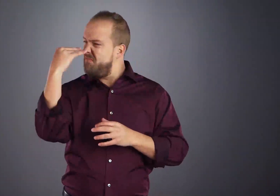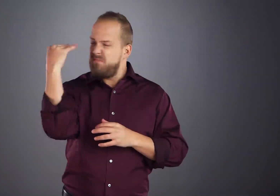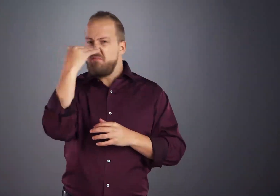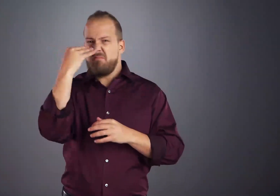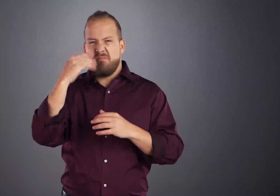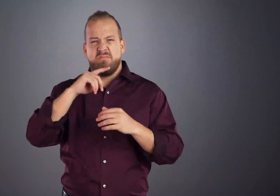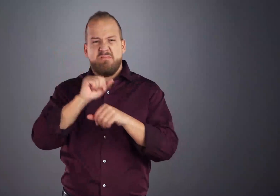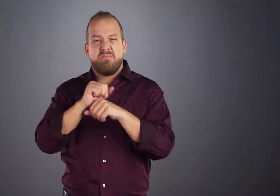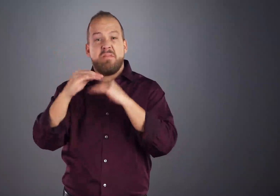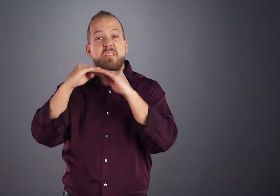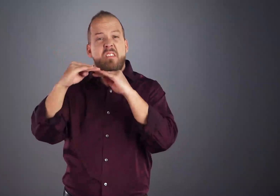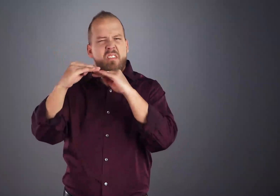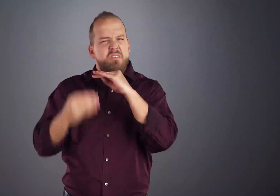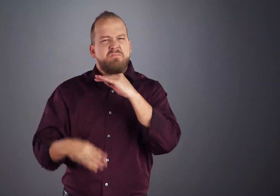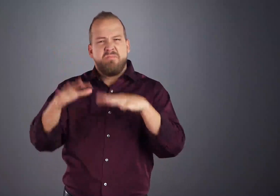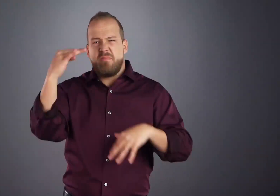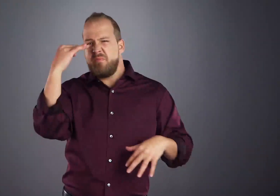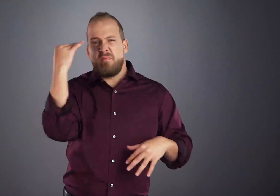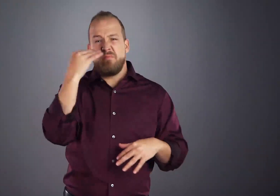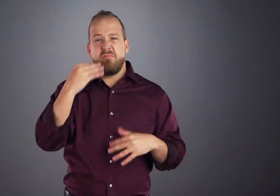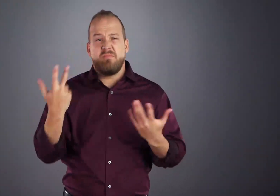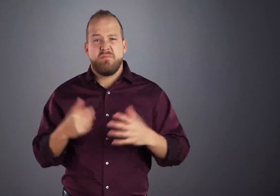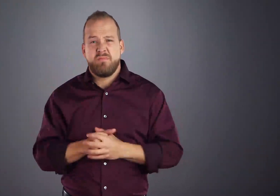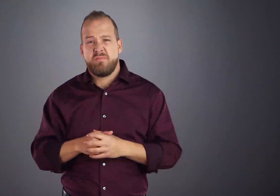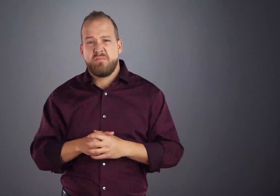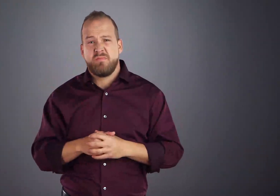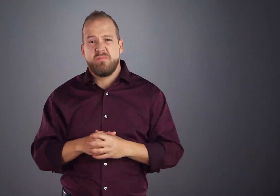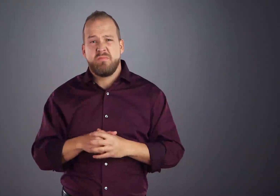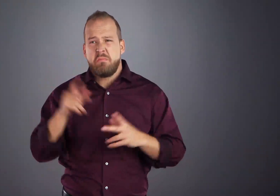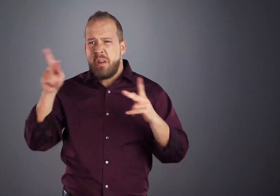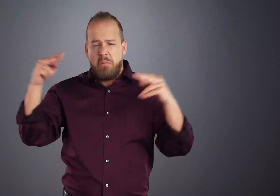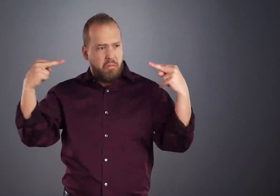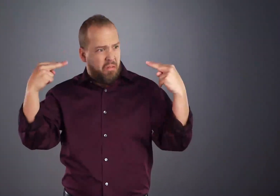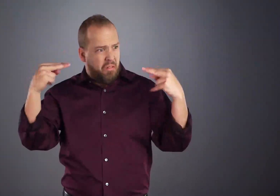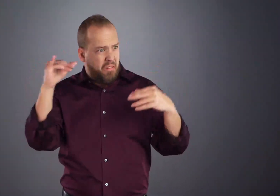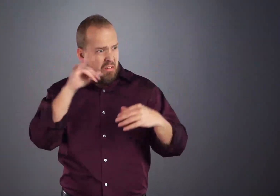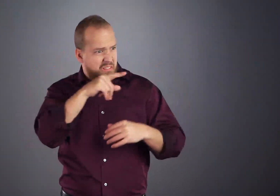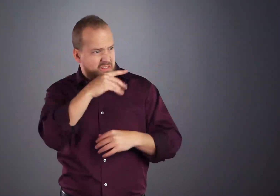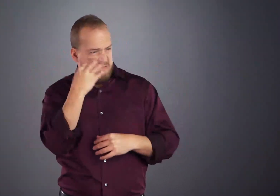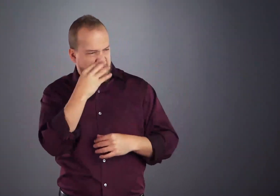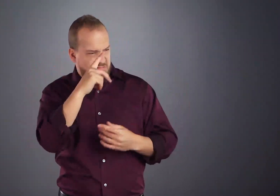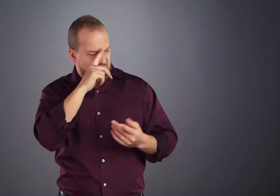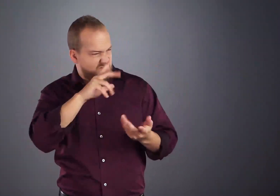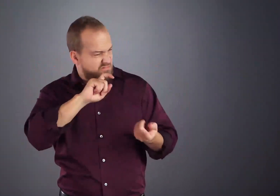People feared for my sanity. So did I.